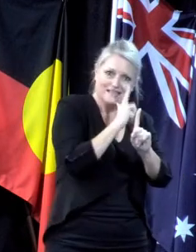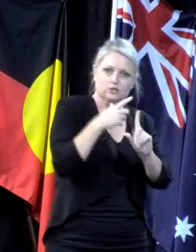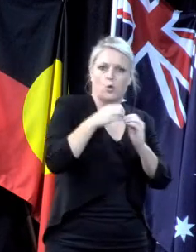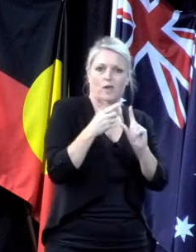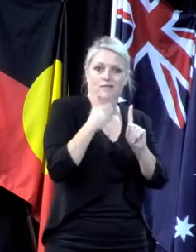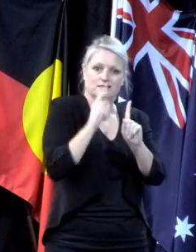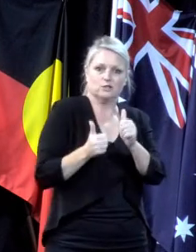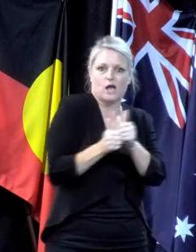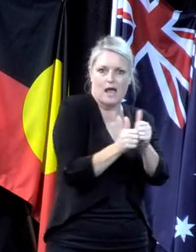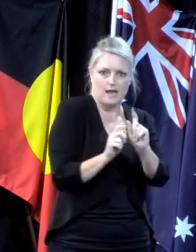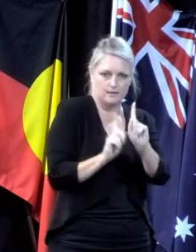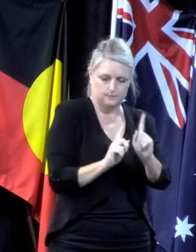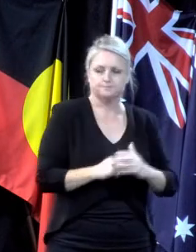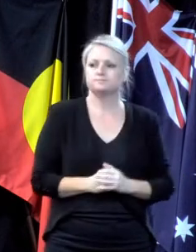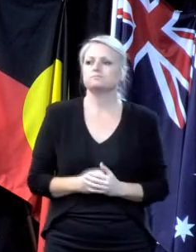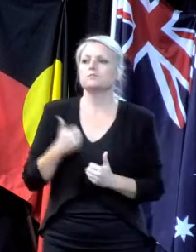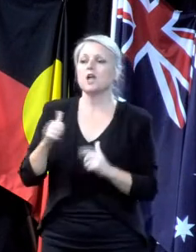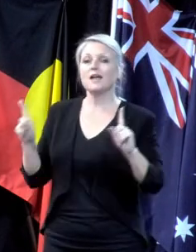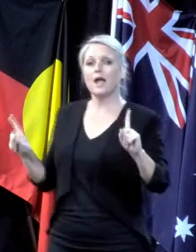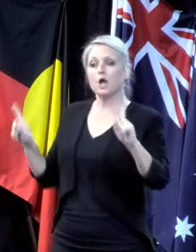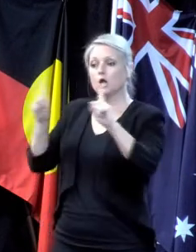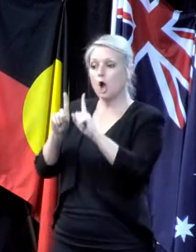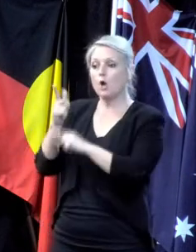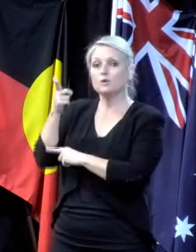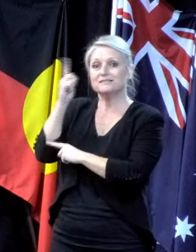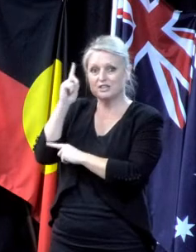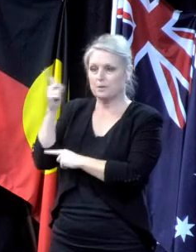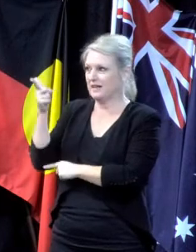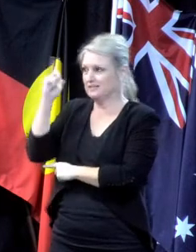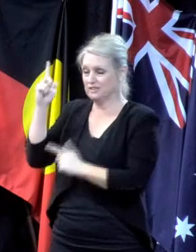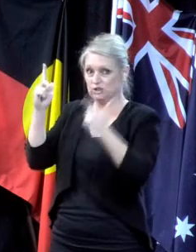They have equal responsibilities for the teaching, the assessing, the